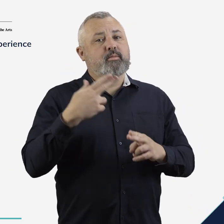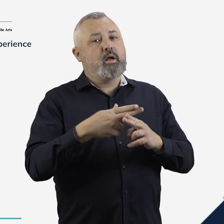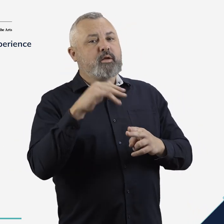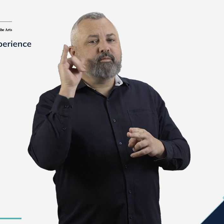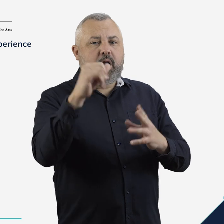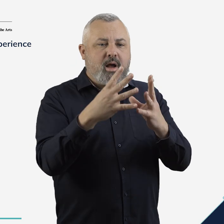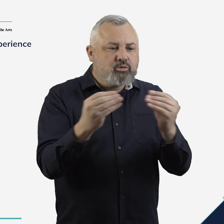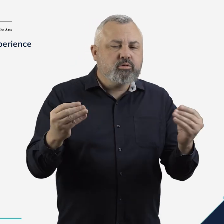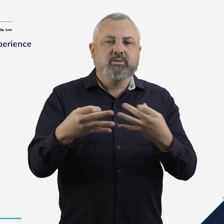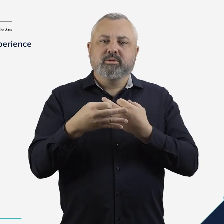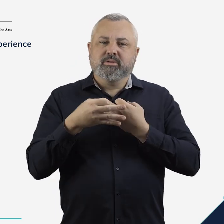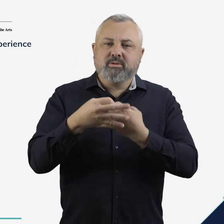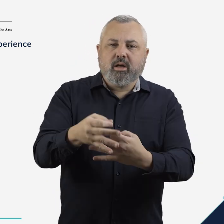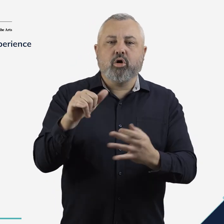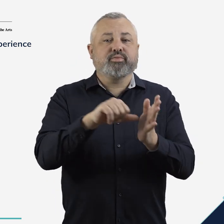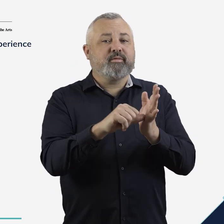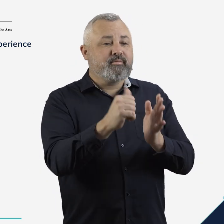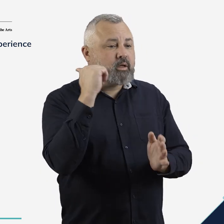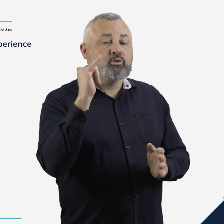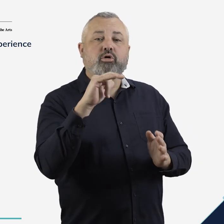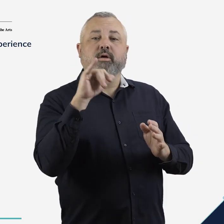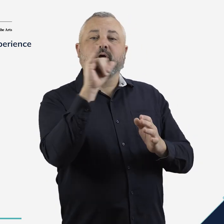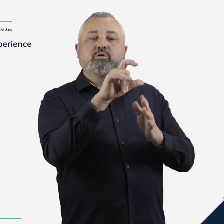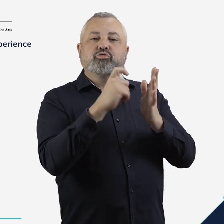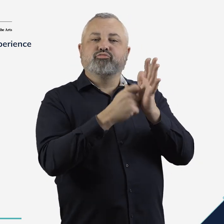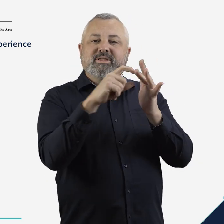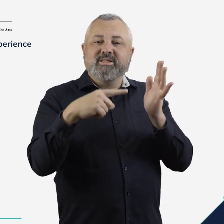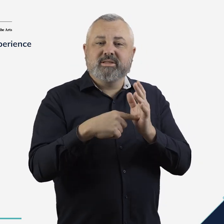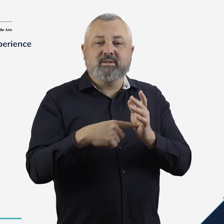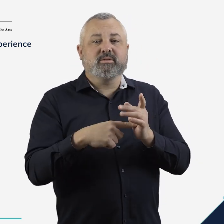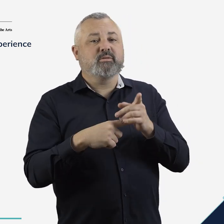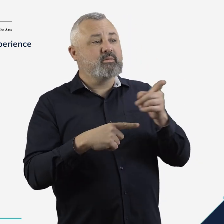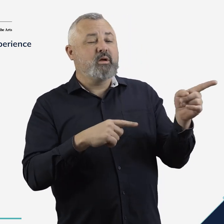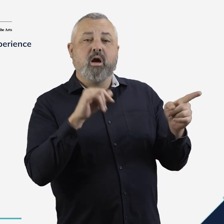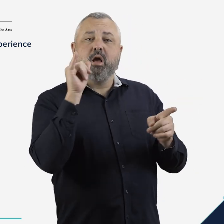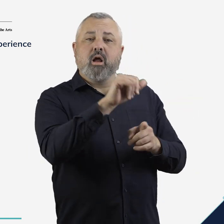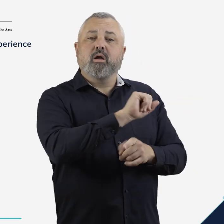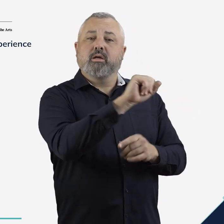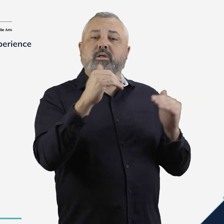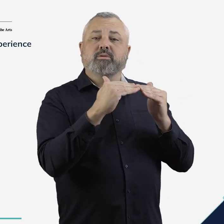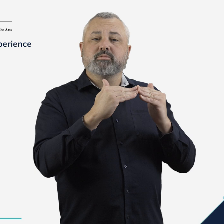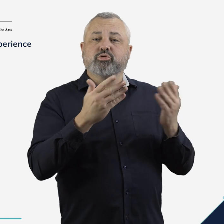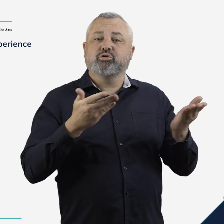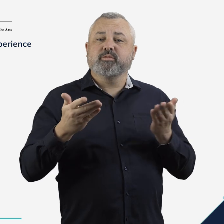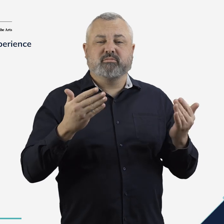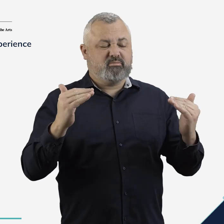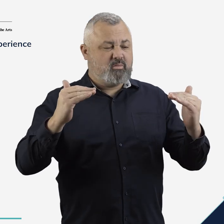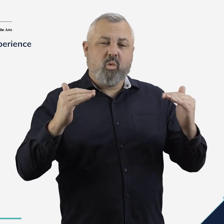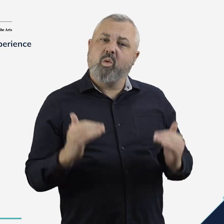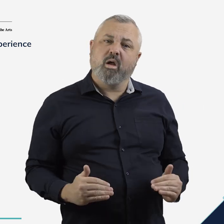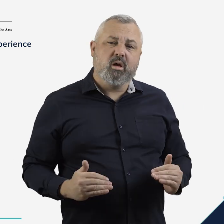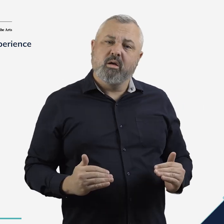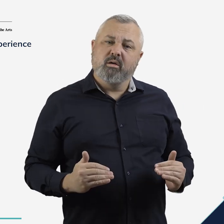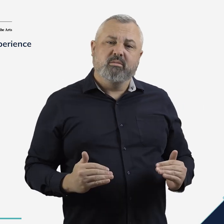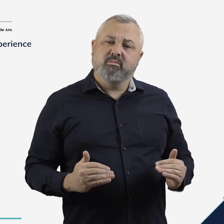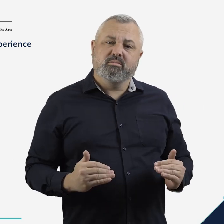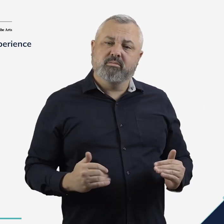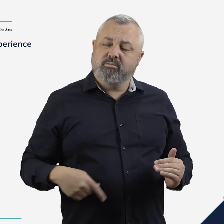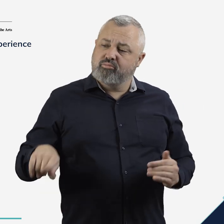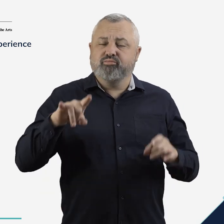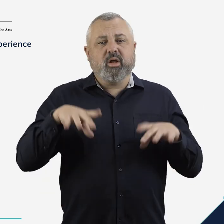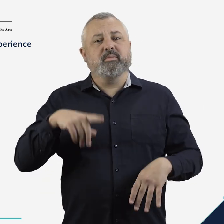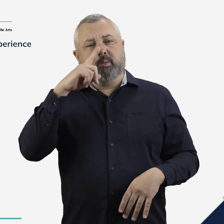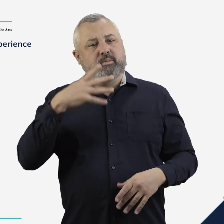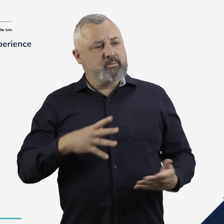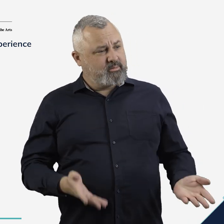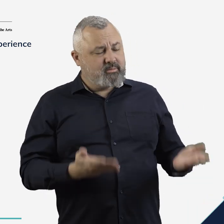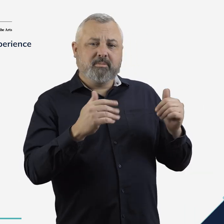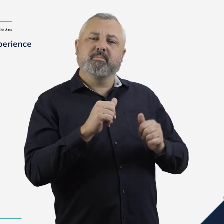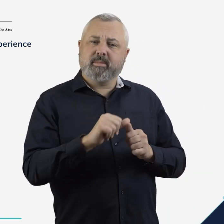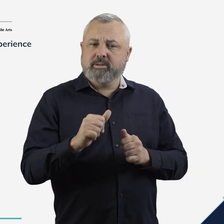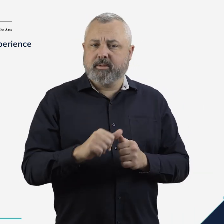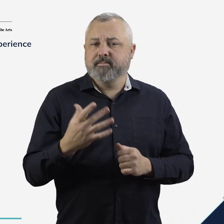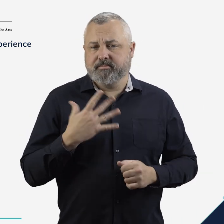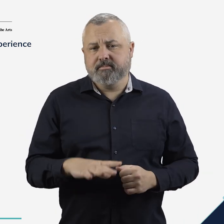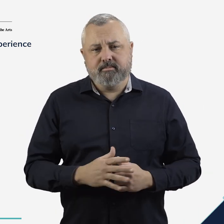handling flight cancellations, delays, refunds and flight credits remains well below what Australians expect.